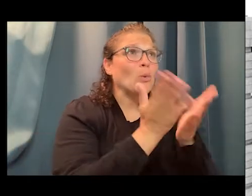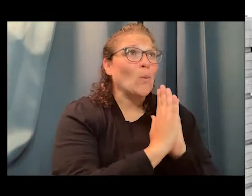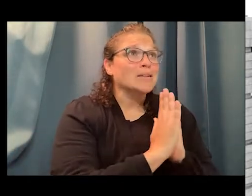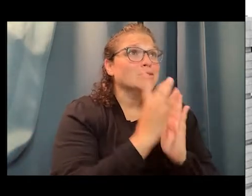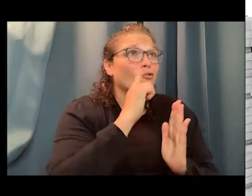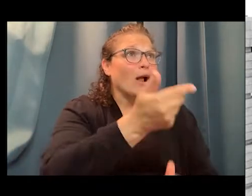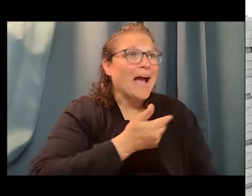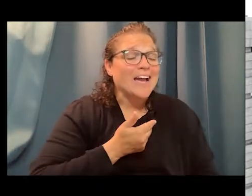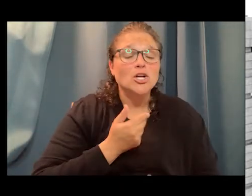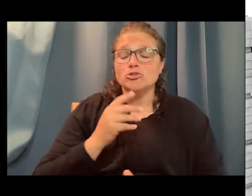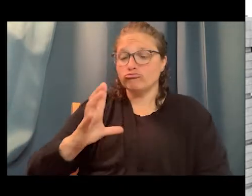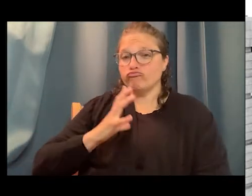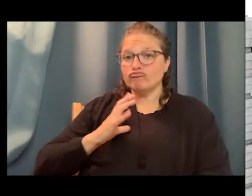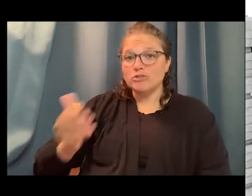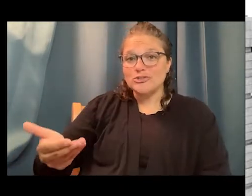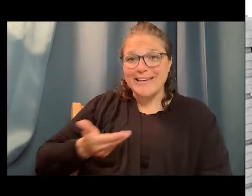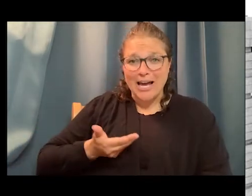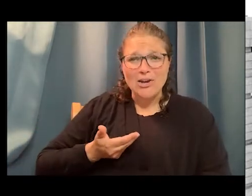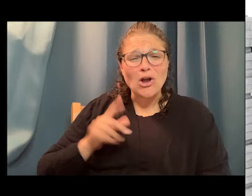the request to having somebody officially hired.